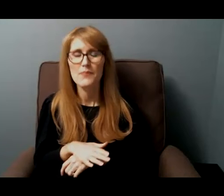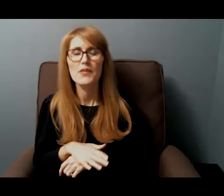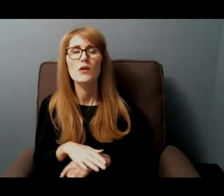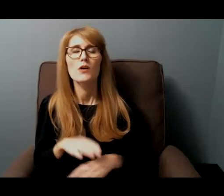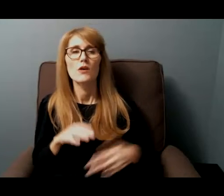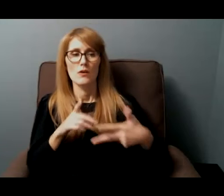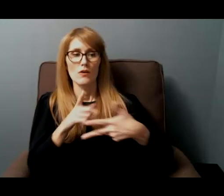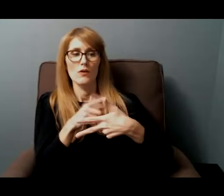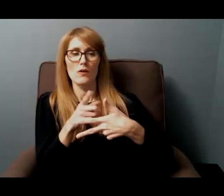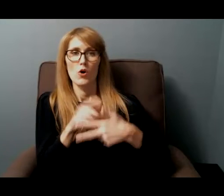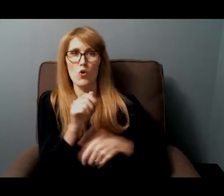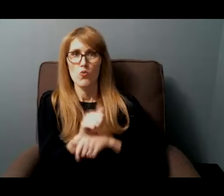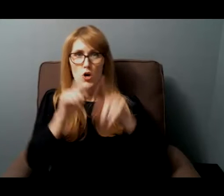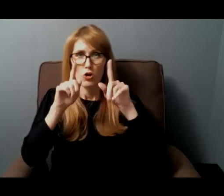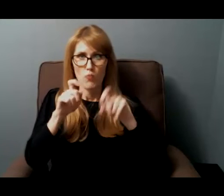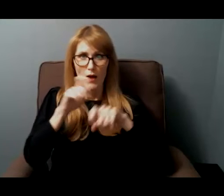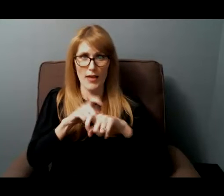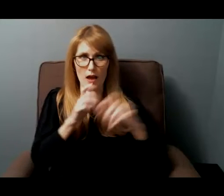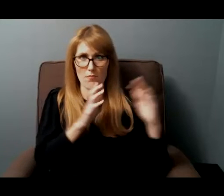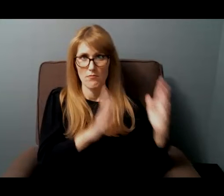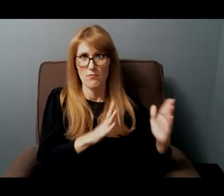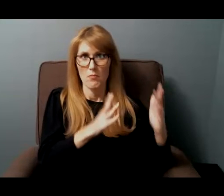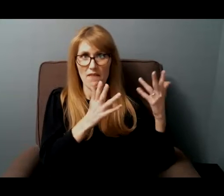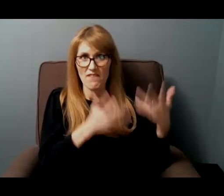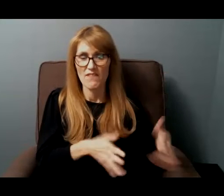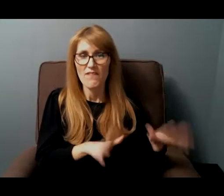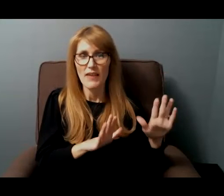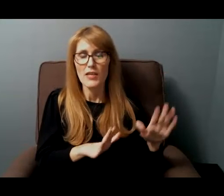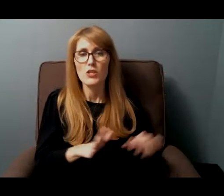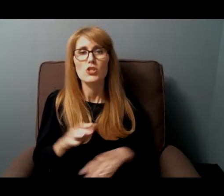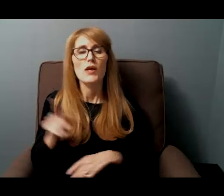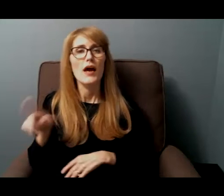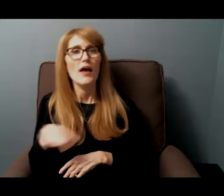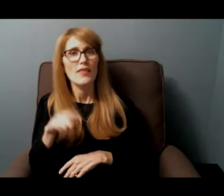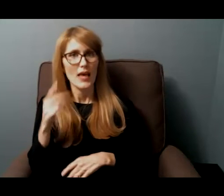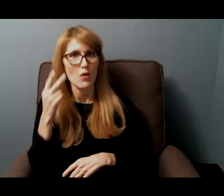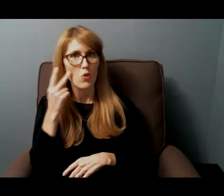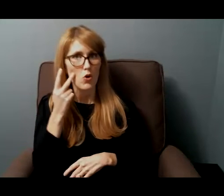they are going to look to see if the person's work is above or below the Substantial Gainful